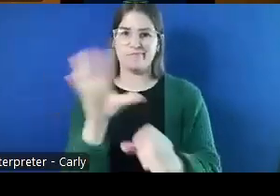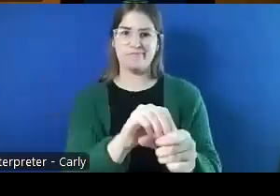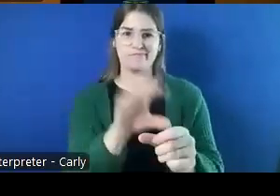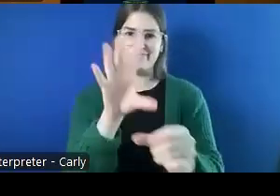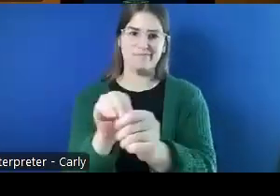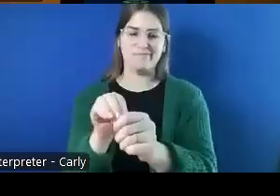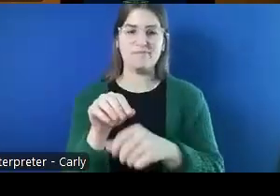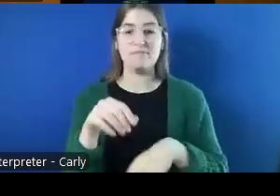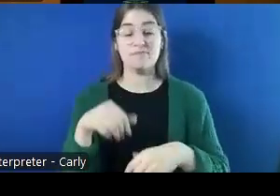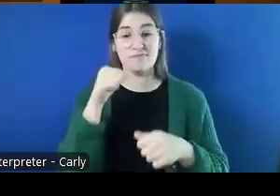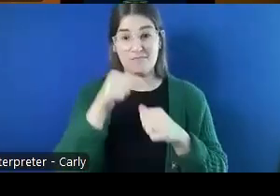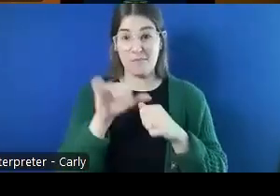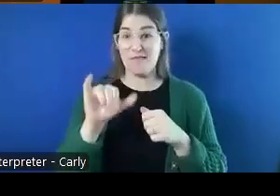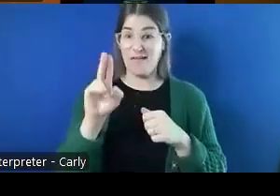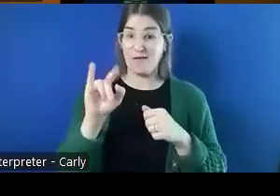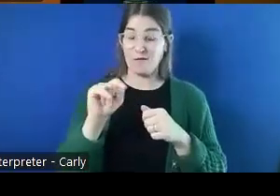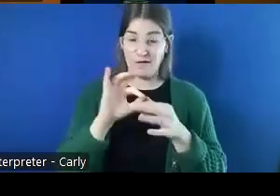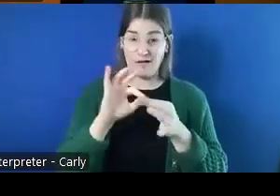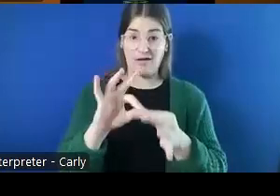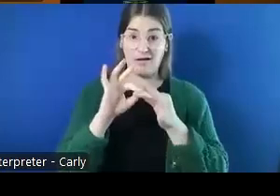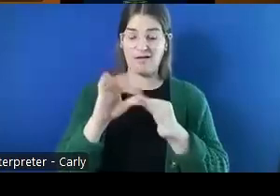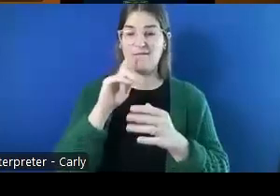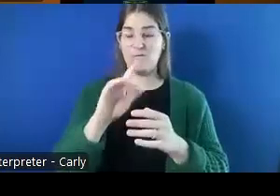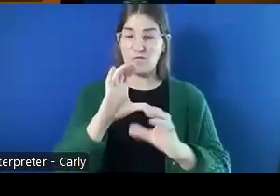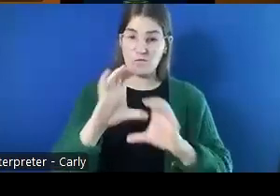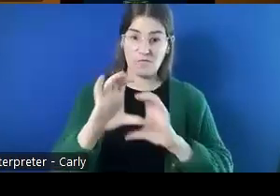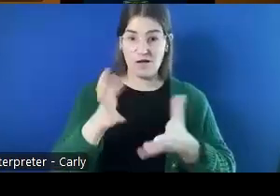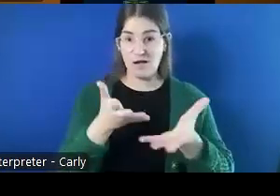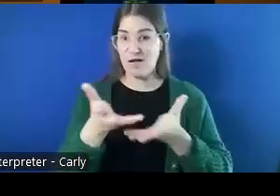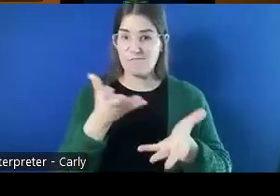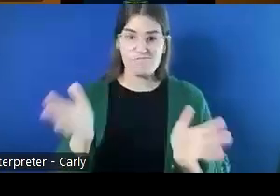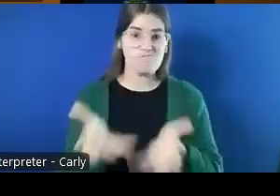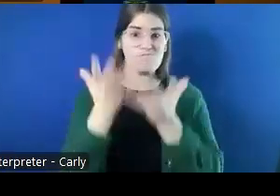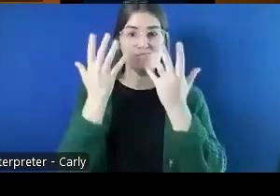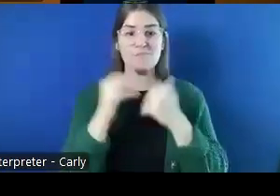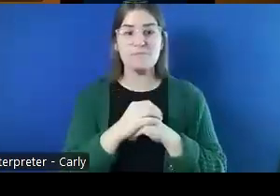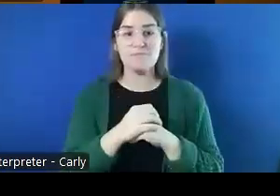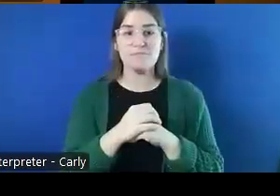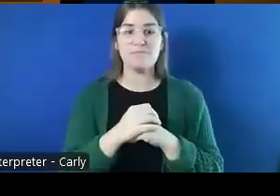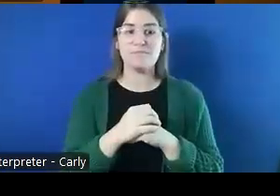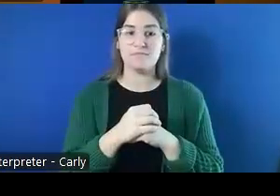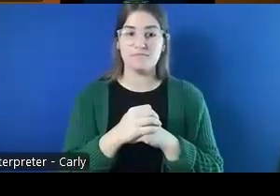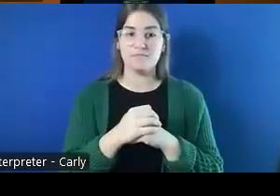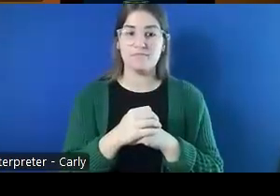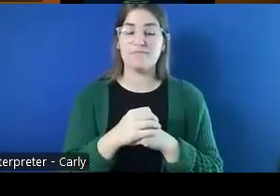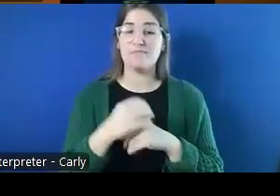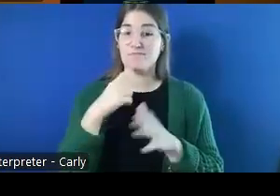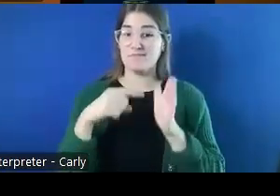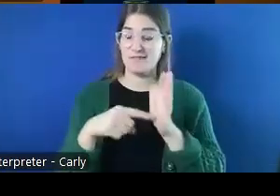how we Foster that communication one key piece um having to do with reciprocal self-disclosure which